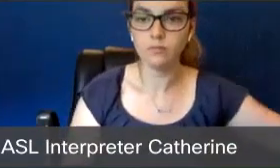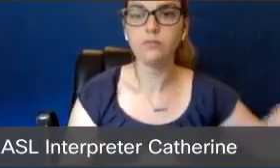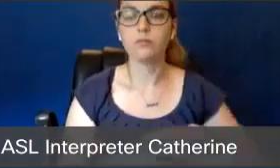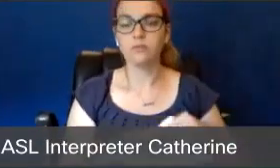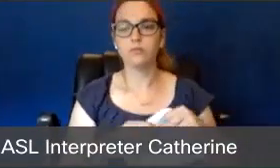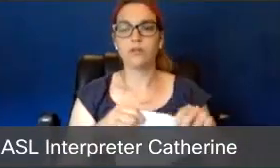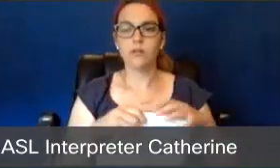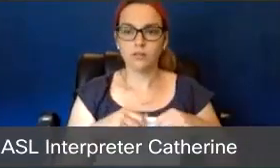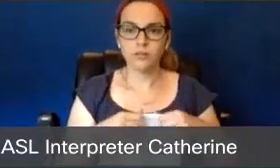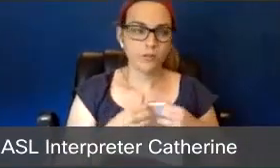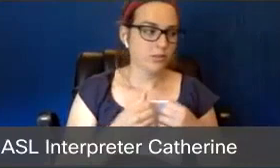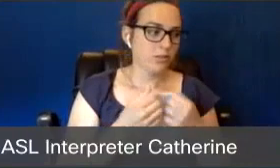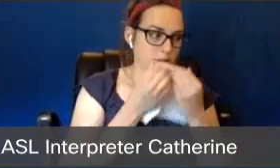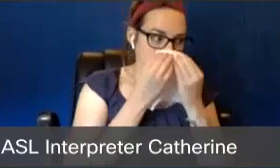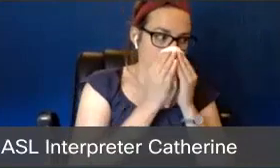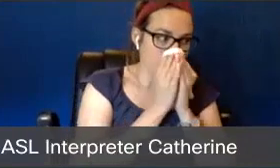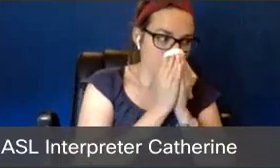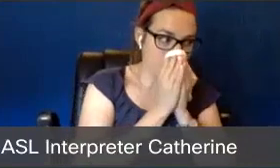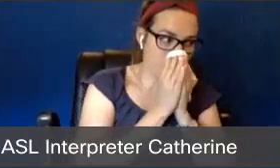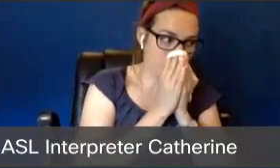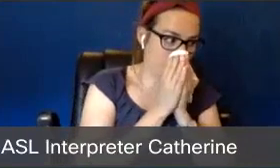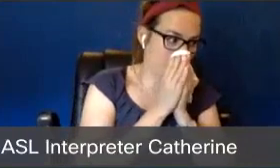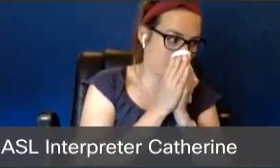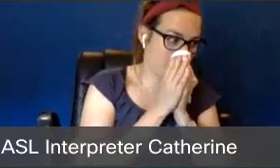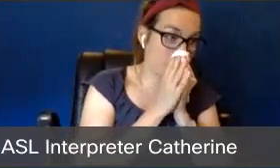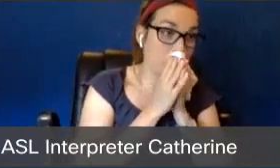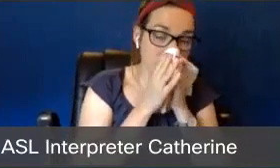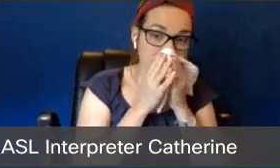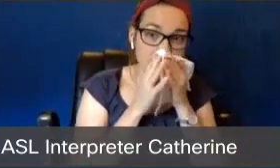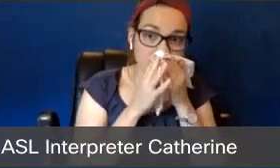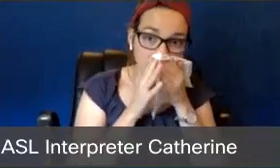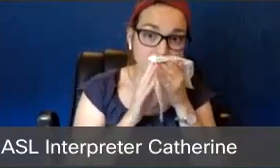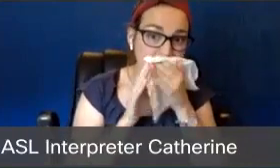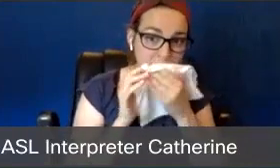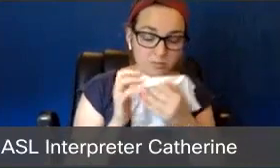and we are required to follow it and that's what emerging court cases are basically telling us we must do.